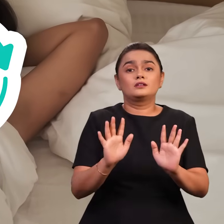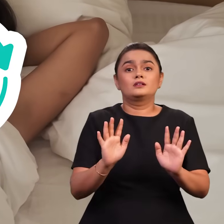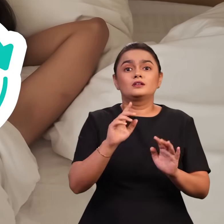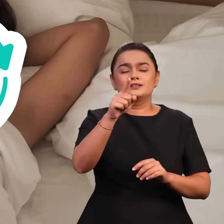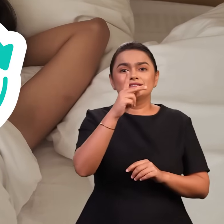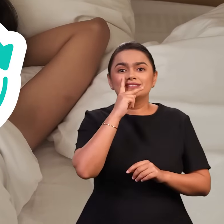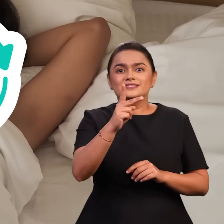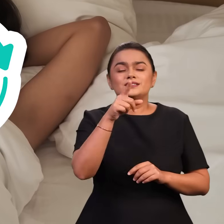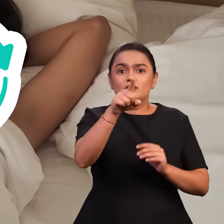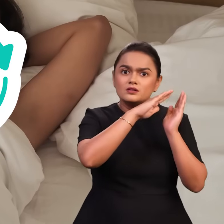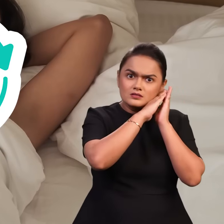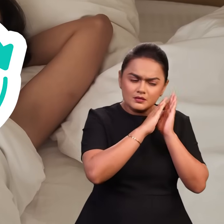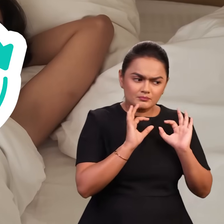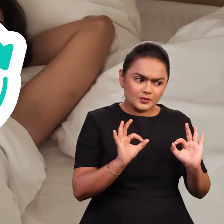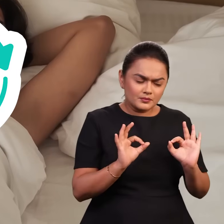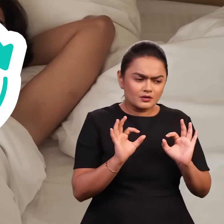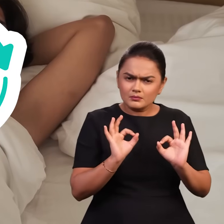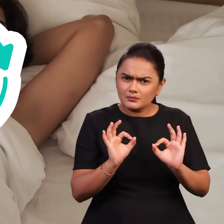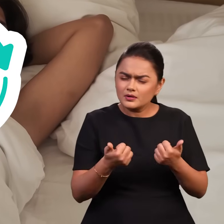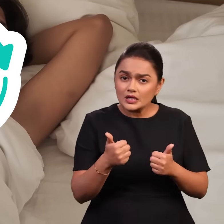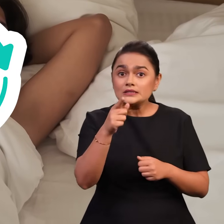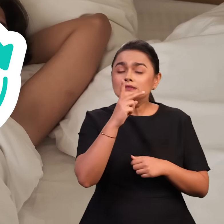So check if you are sleeping enough or not.